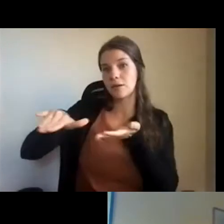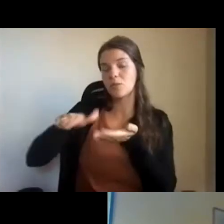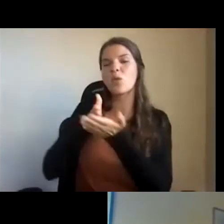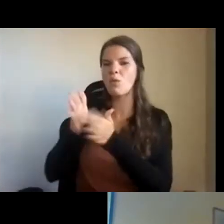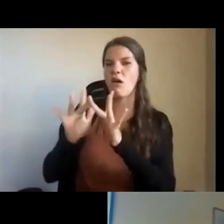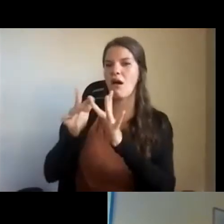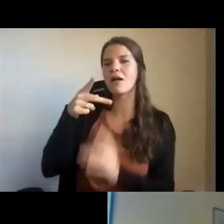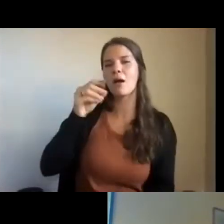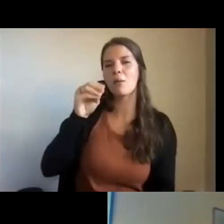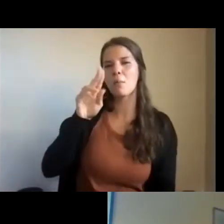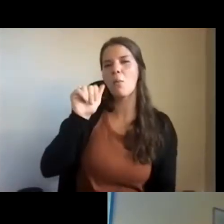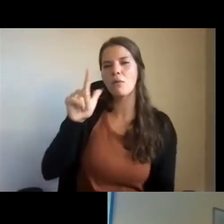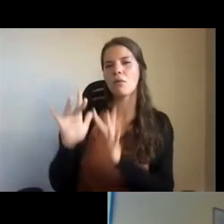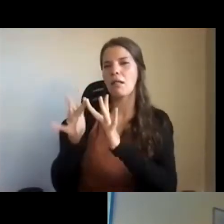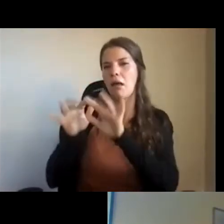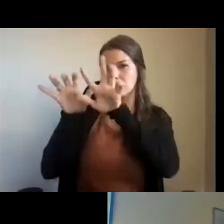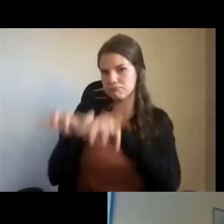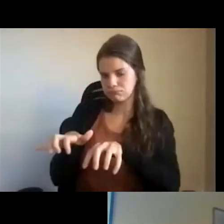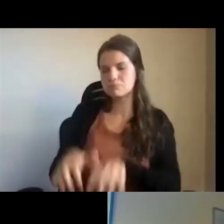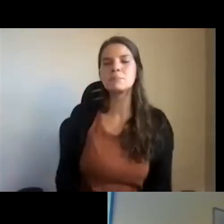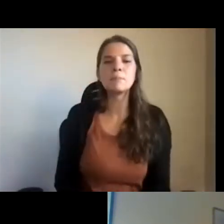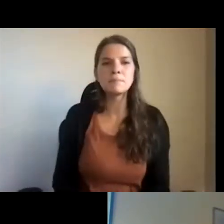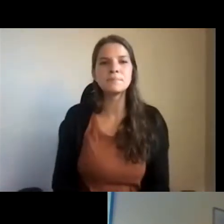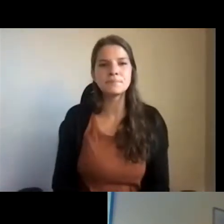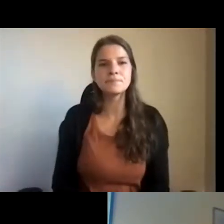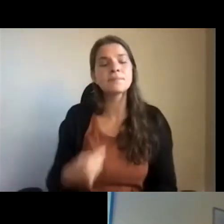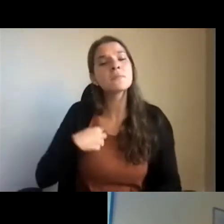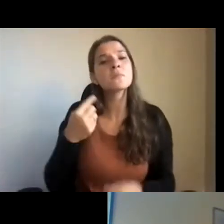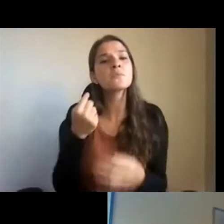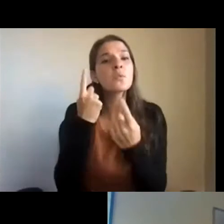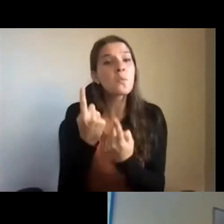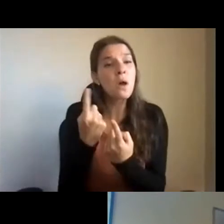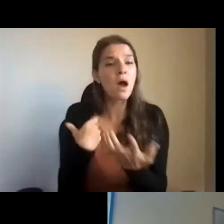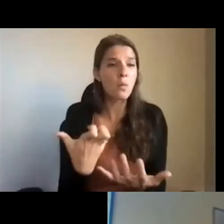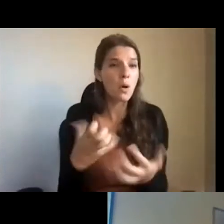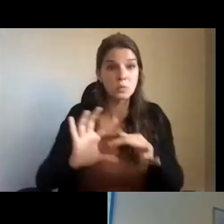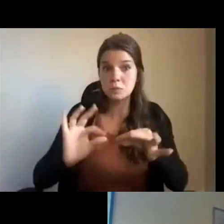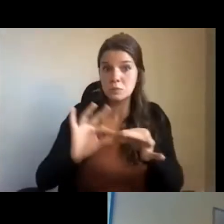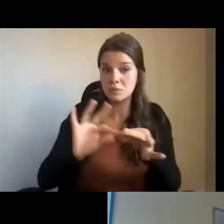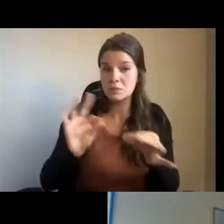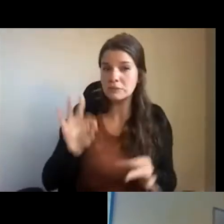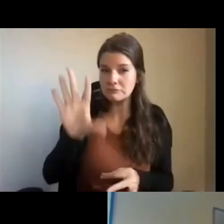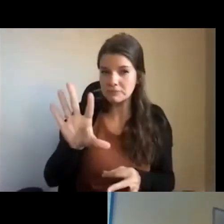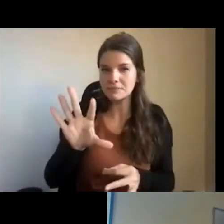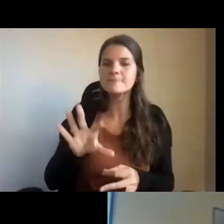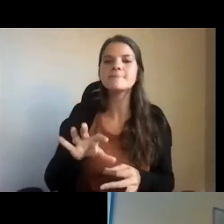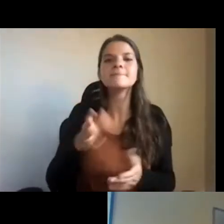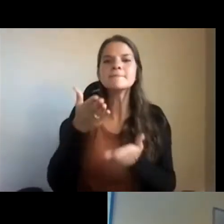I think that one thing that I want to bring up that has been a bit of a source of of confusion,